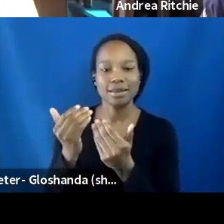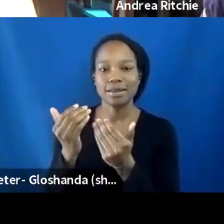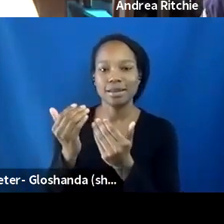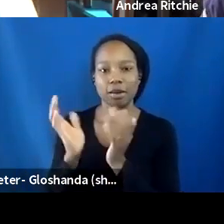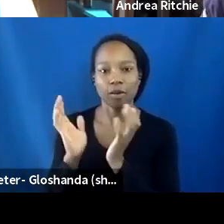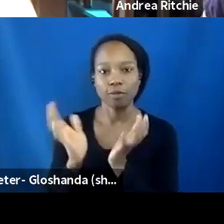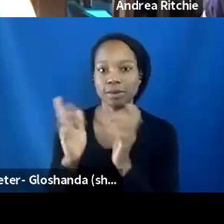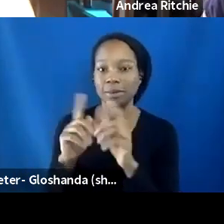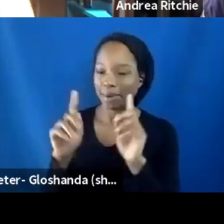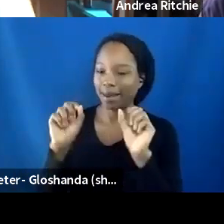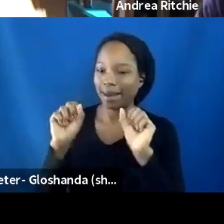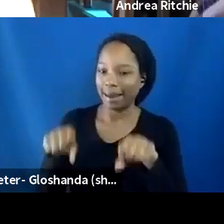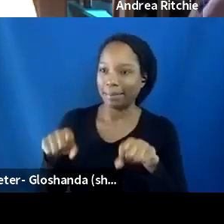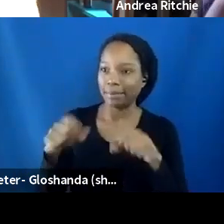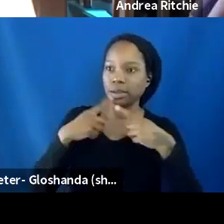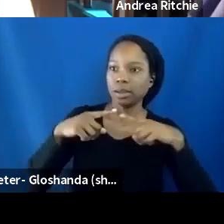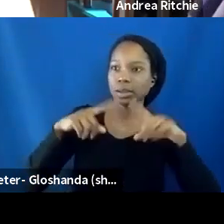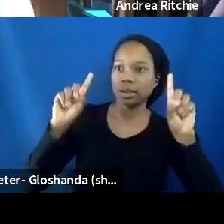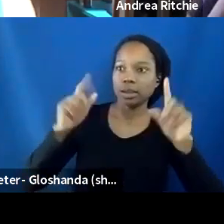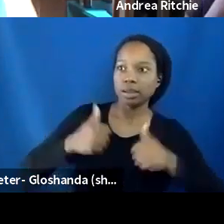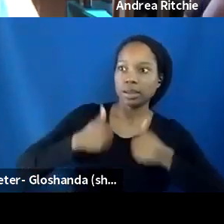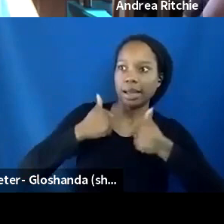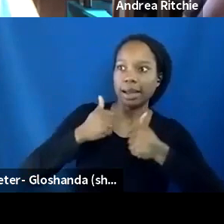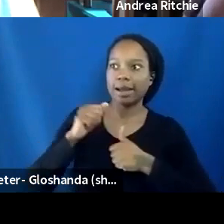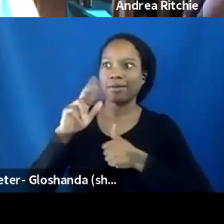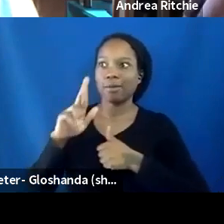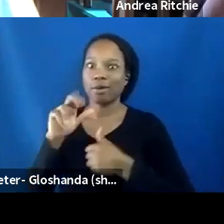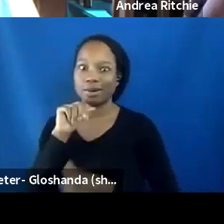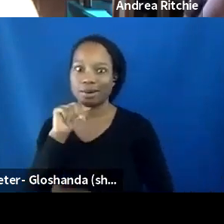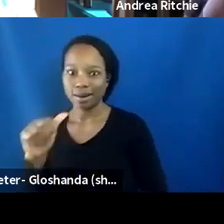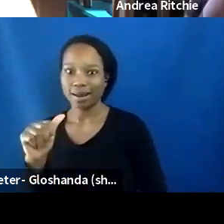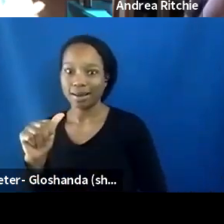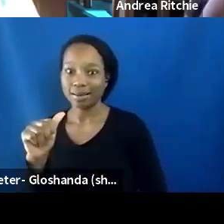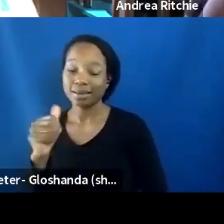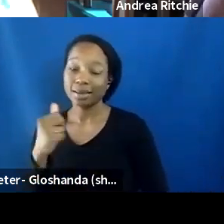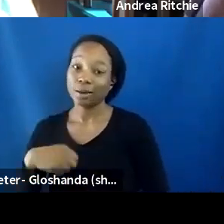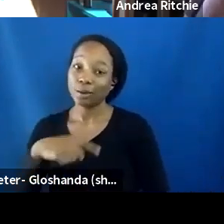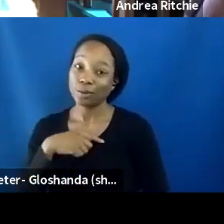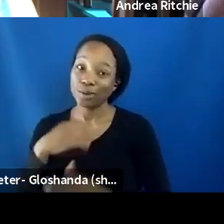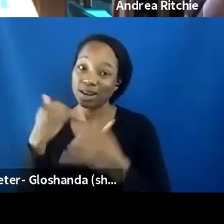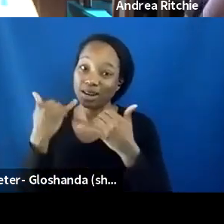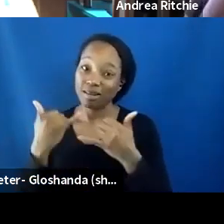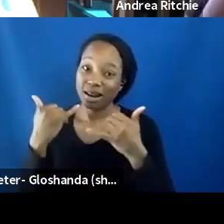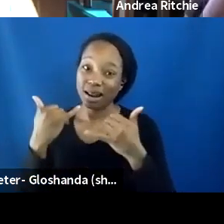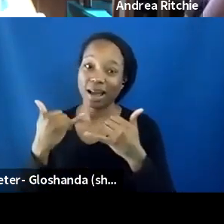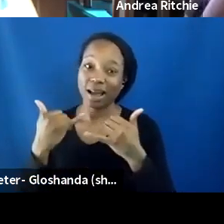And we are about to head into some wild, pardon my, like some wild ass times.